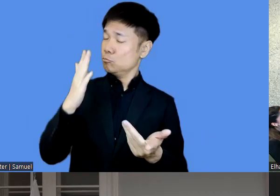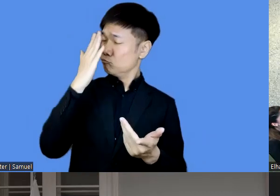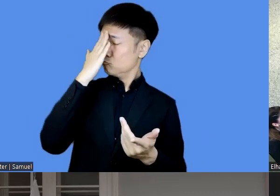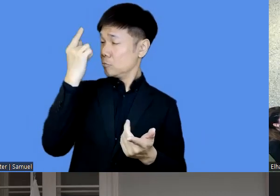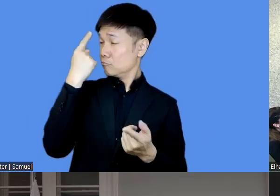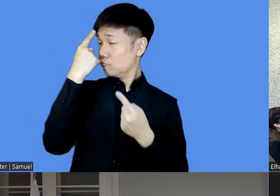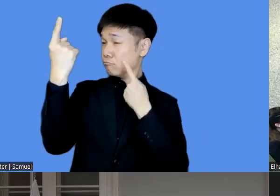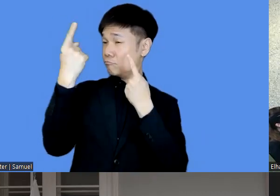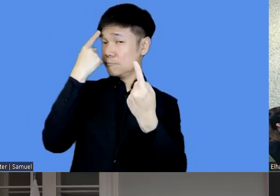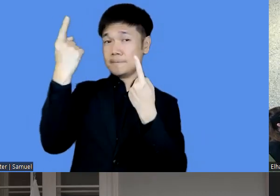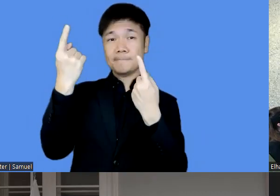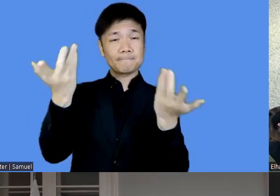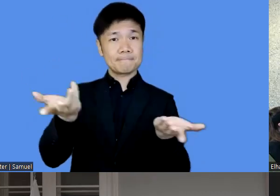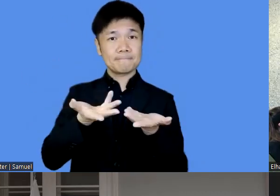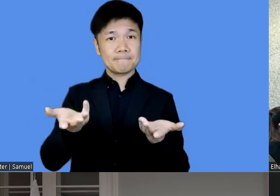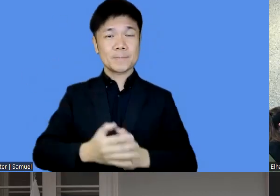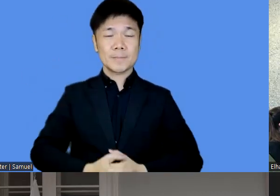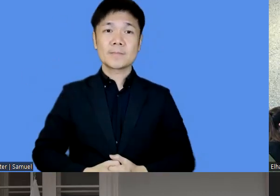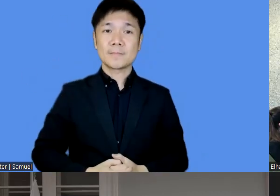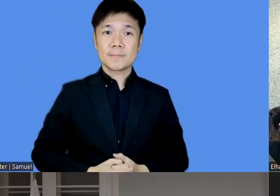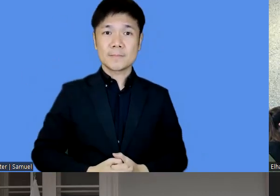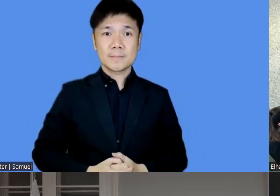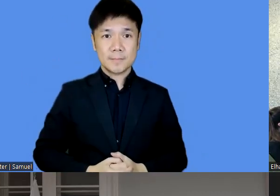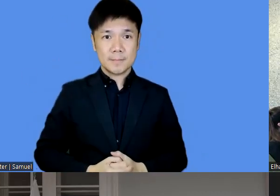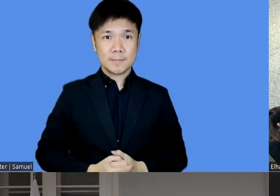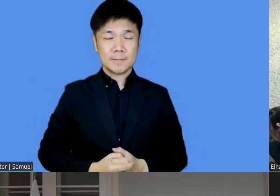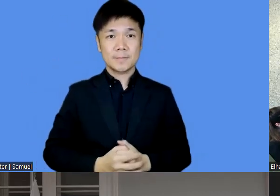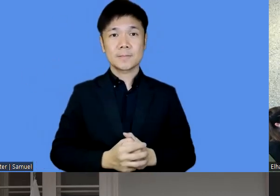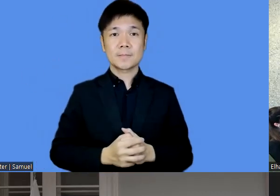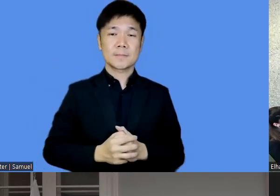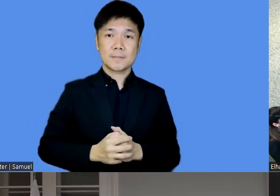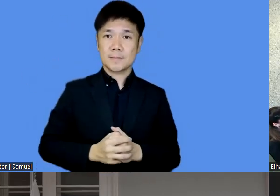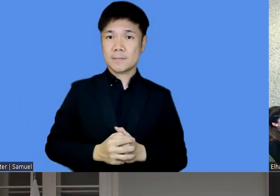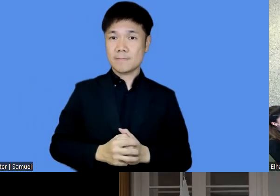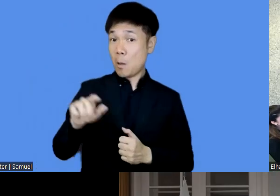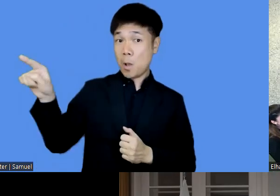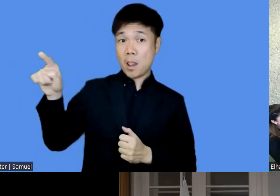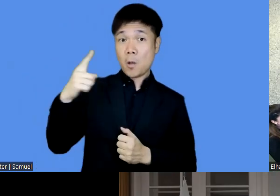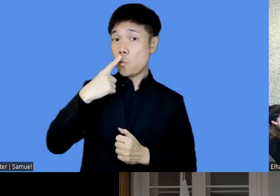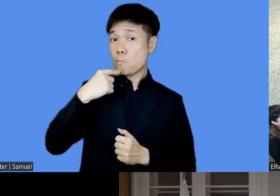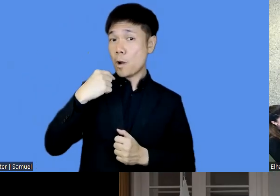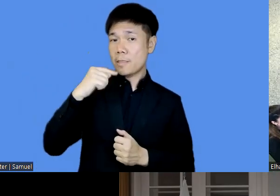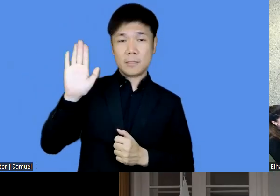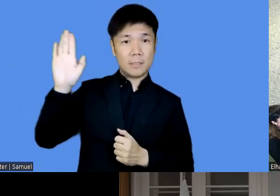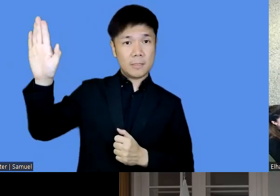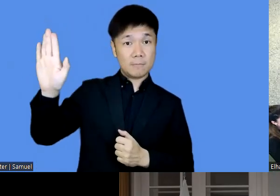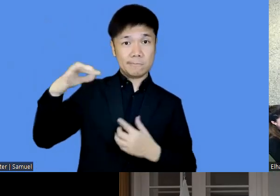It's now your turn. Good afternoon.